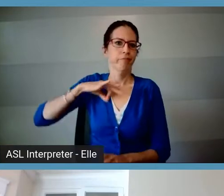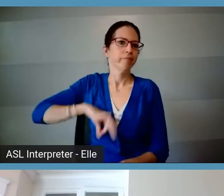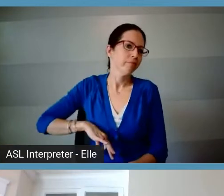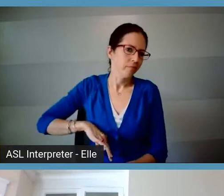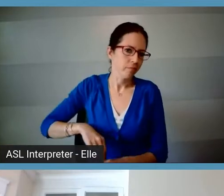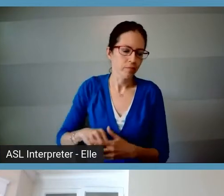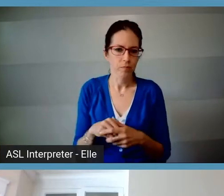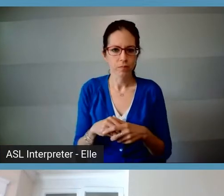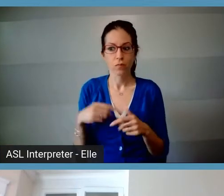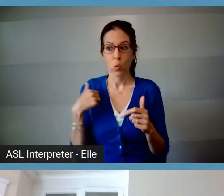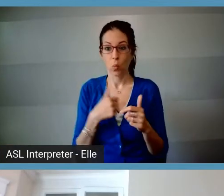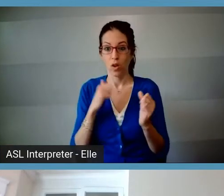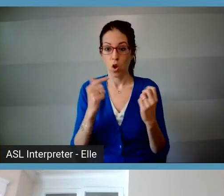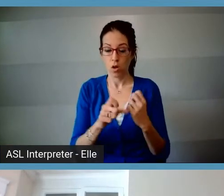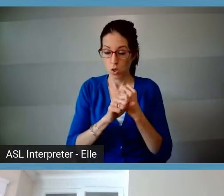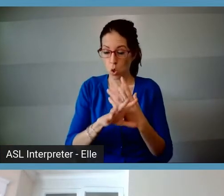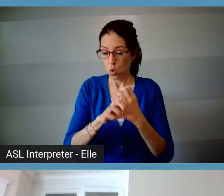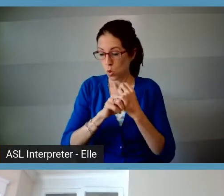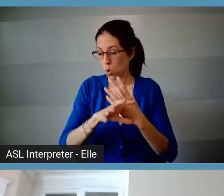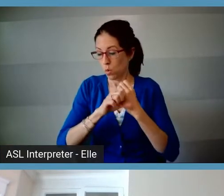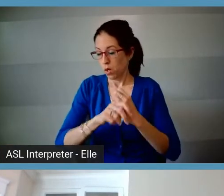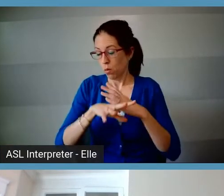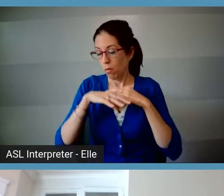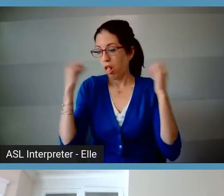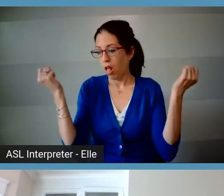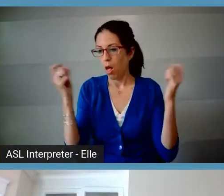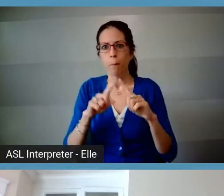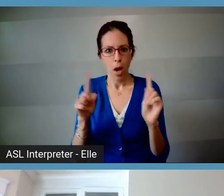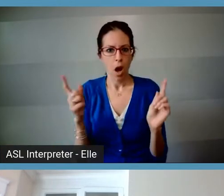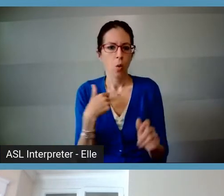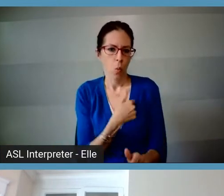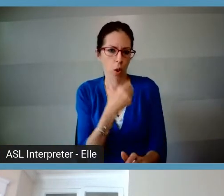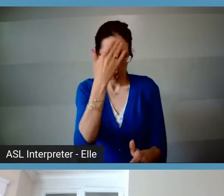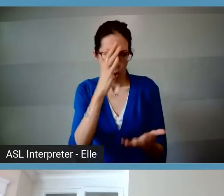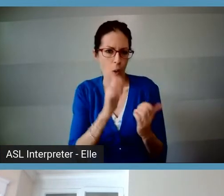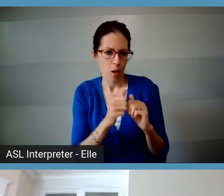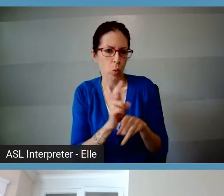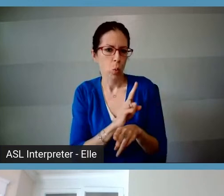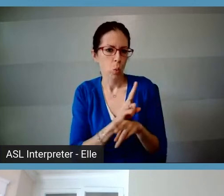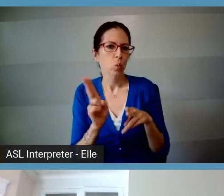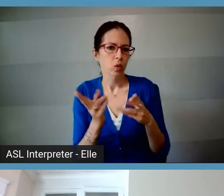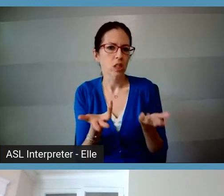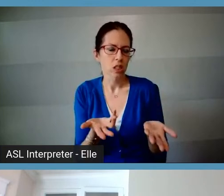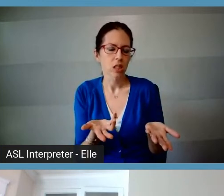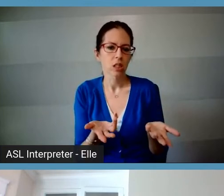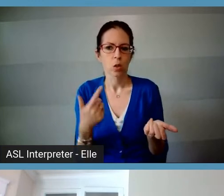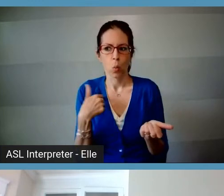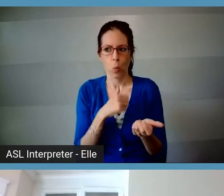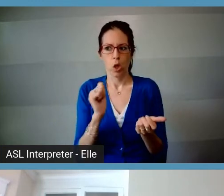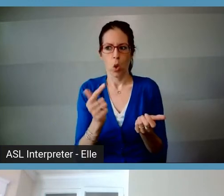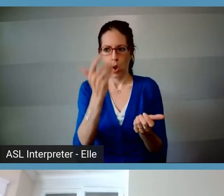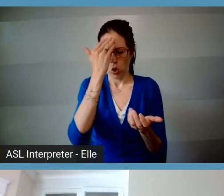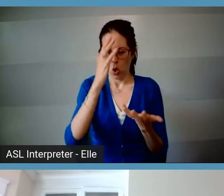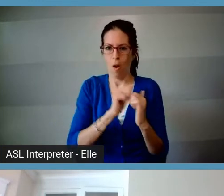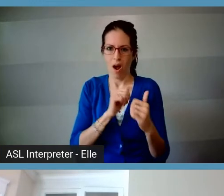out at least we know how to use zoom and we know how to engage the community in this way